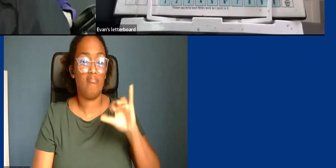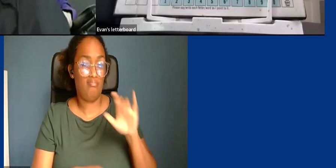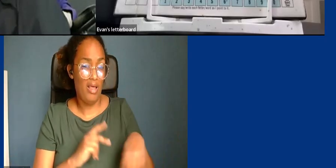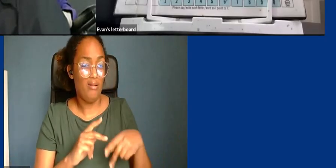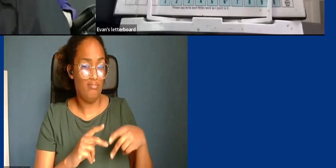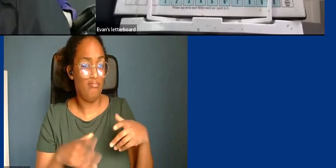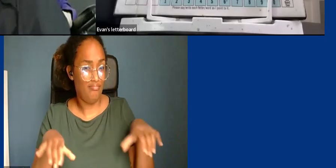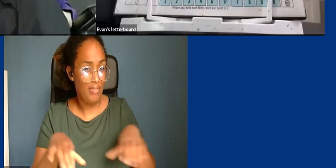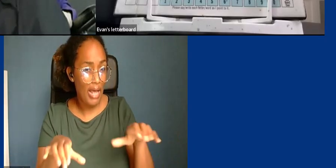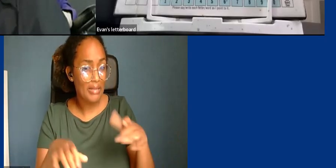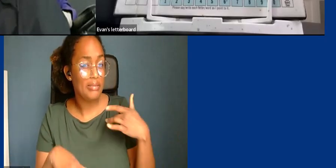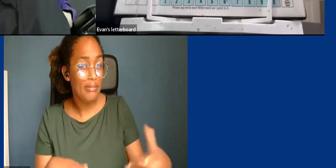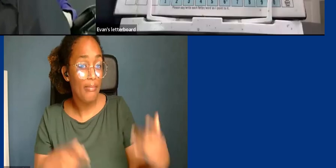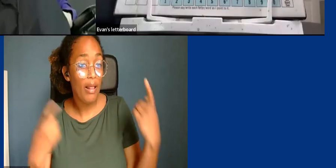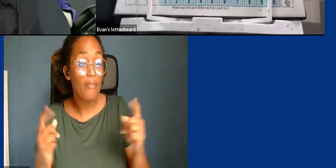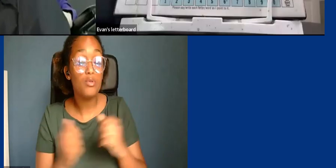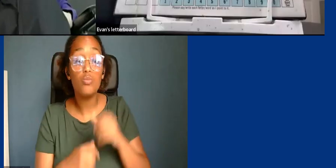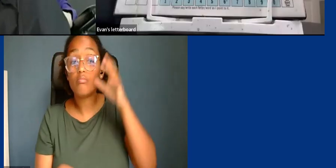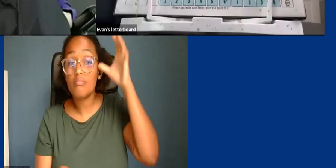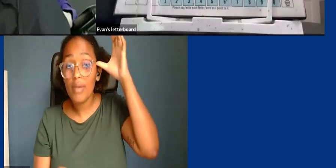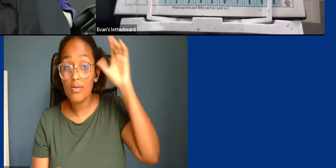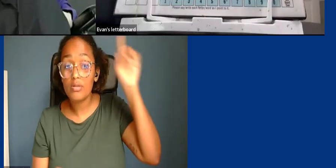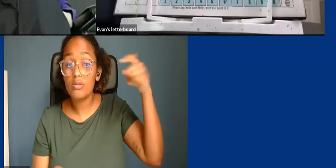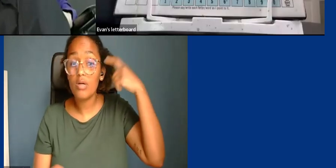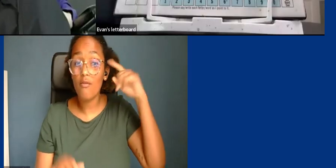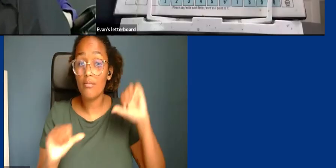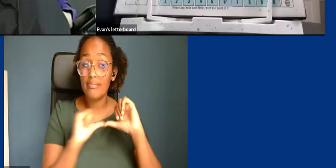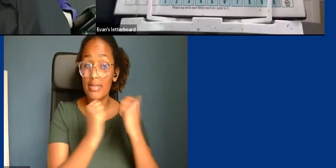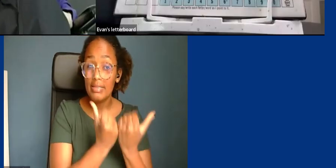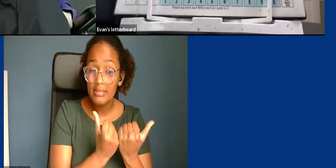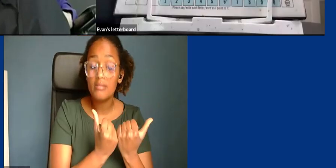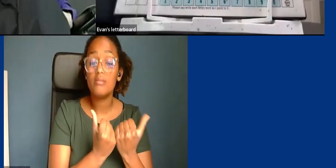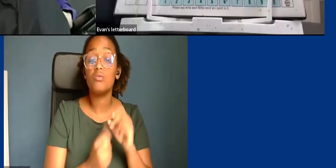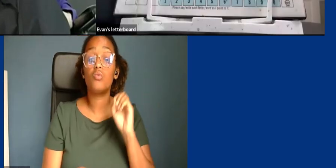agencies or even the very disability organizations